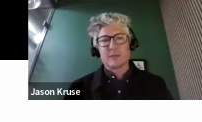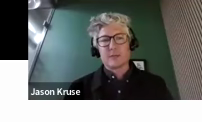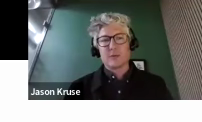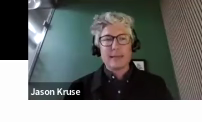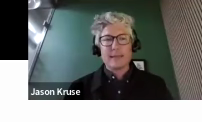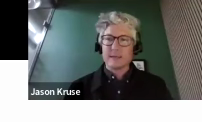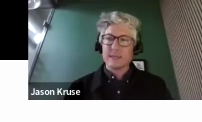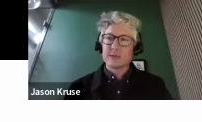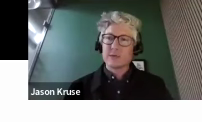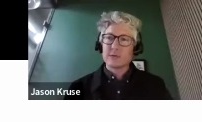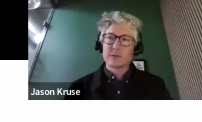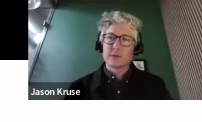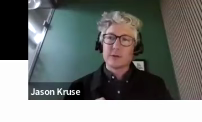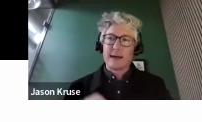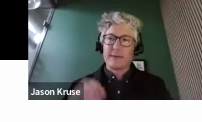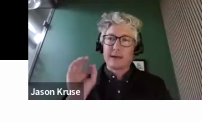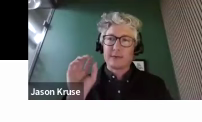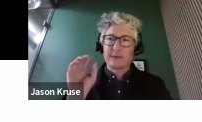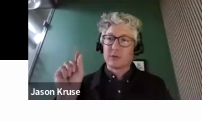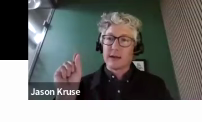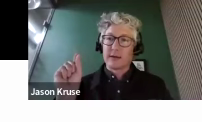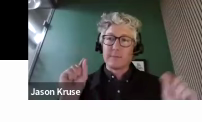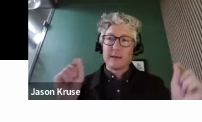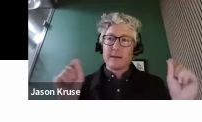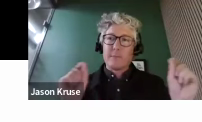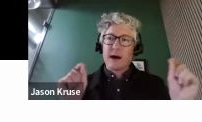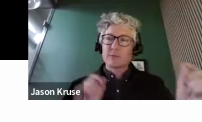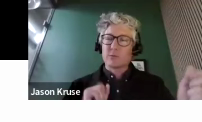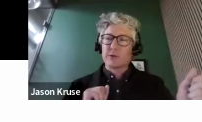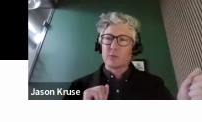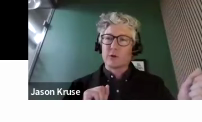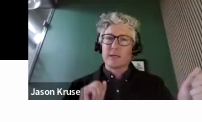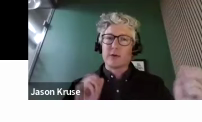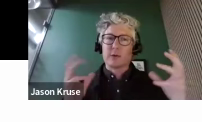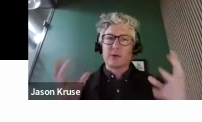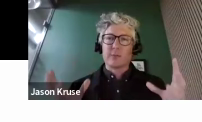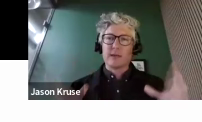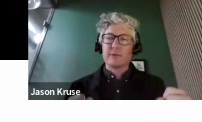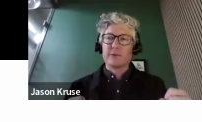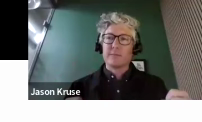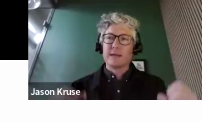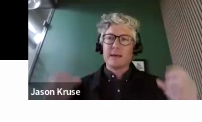were selected specifically to hide the LED source. So you don't have kind of those glare bombs when you're working